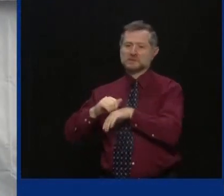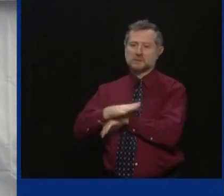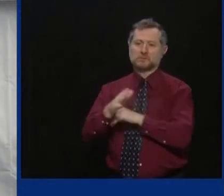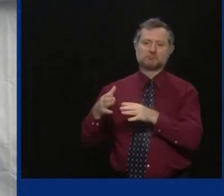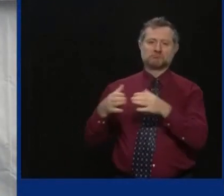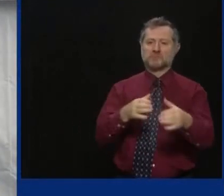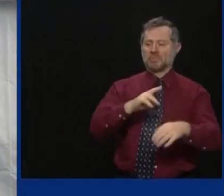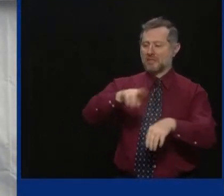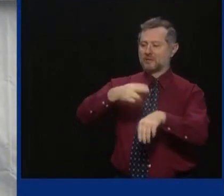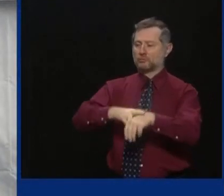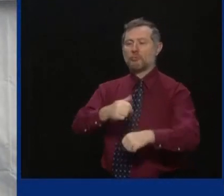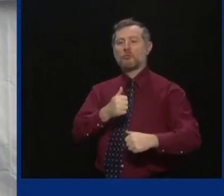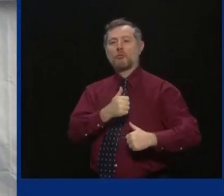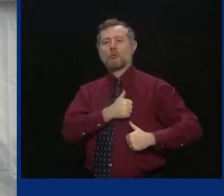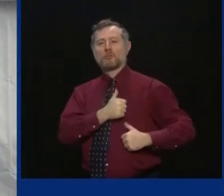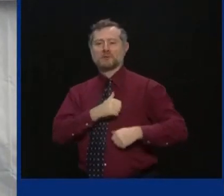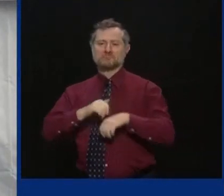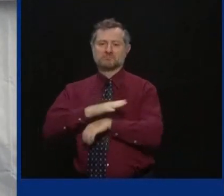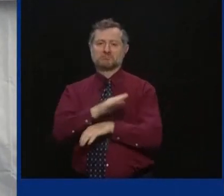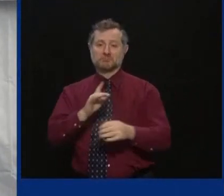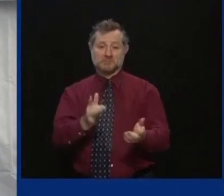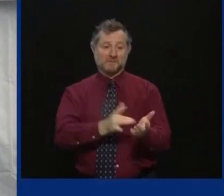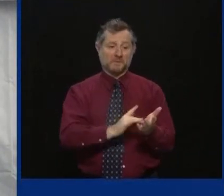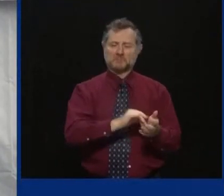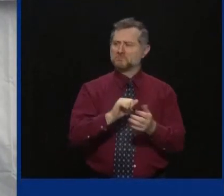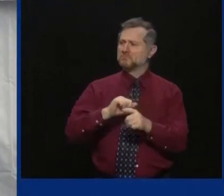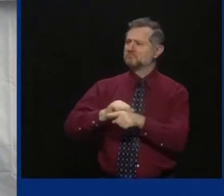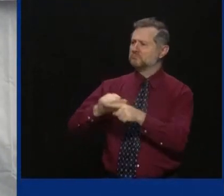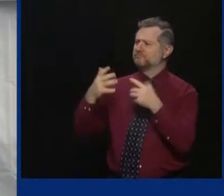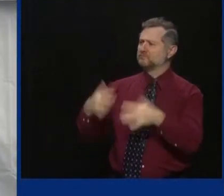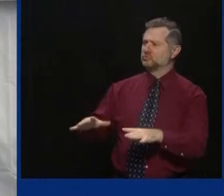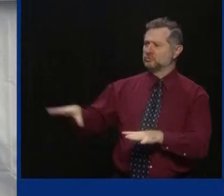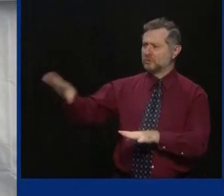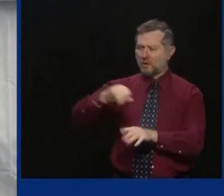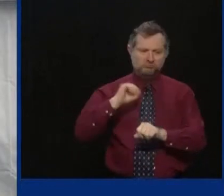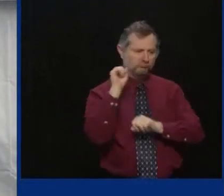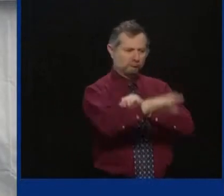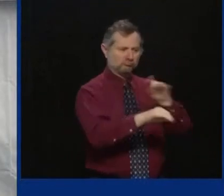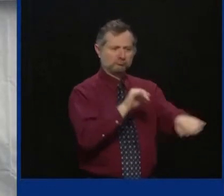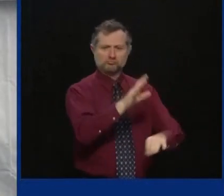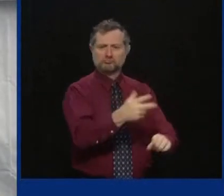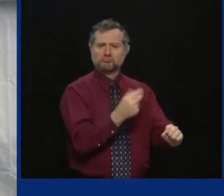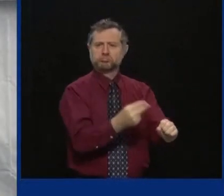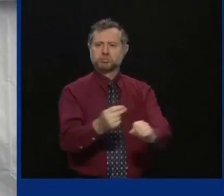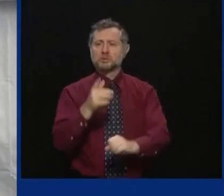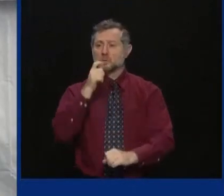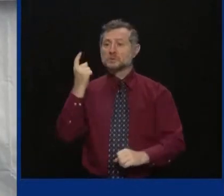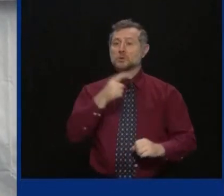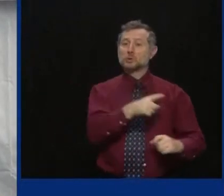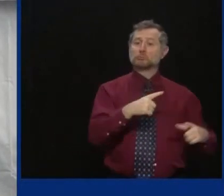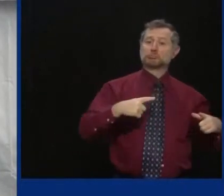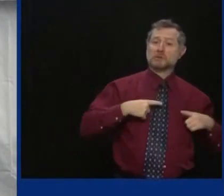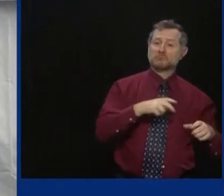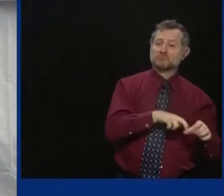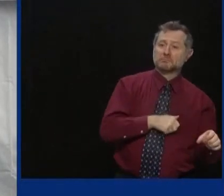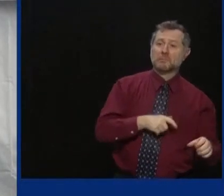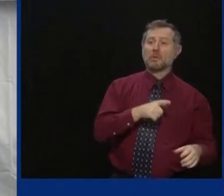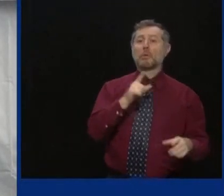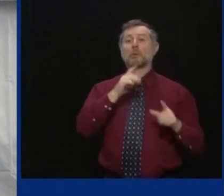SHORTAGES WHERE THEY OCCUR TO ALLOW ME TO DEPLOY THE NATIONAL GUARD WHO ARE MEDICALLY